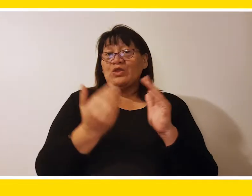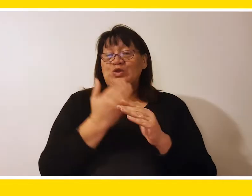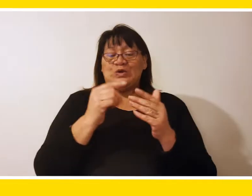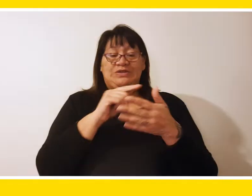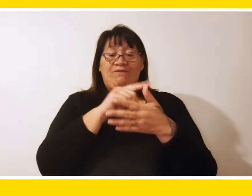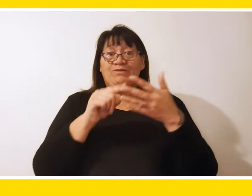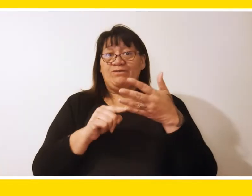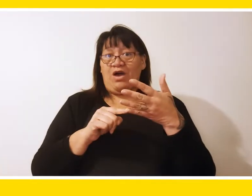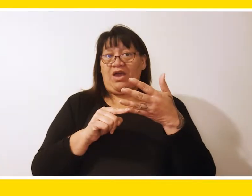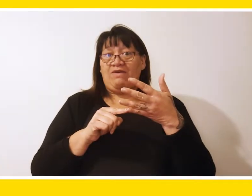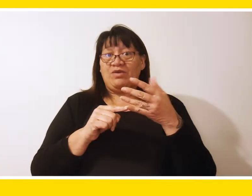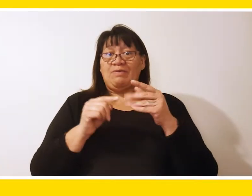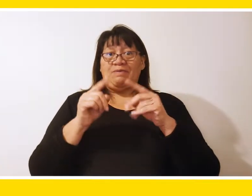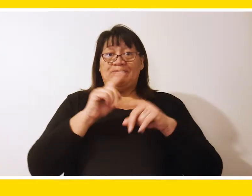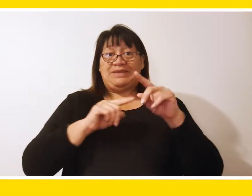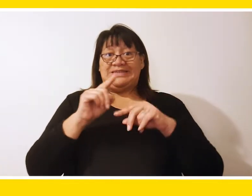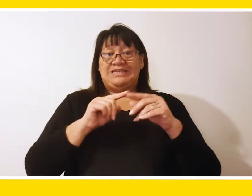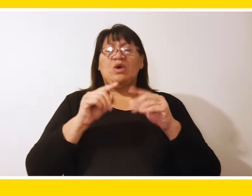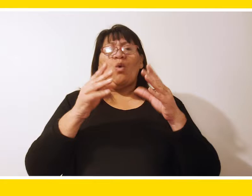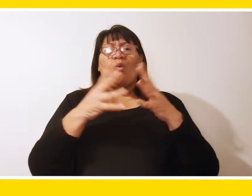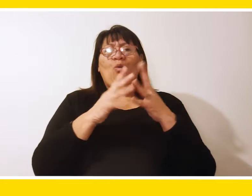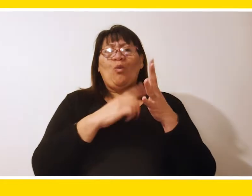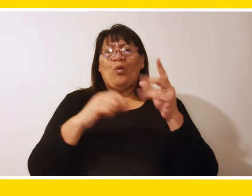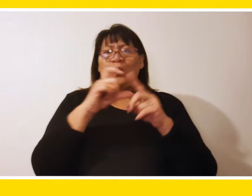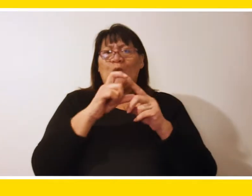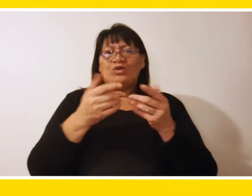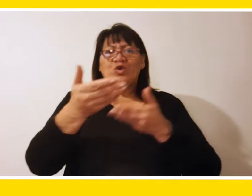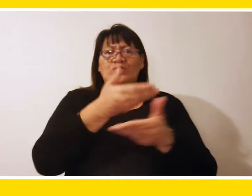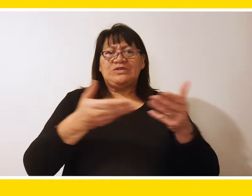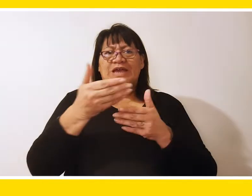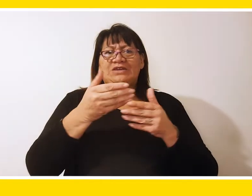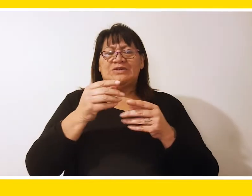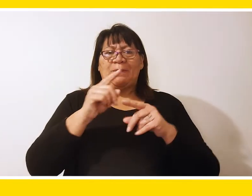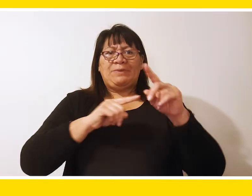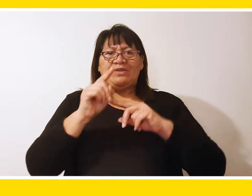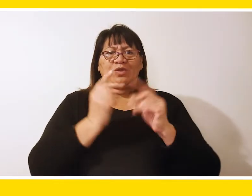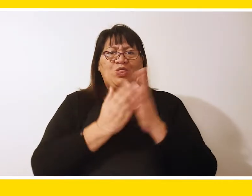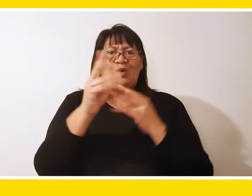we've held the first two of five ward-based consultation webinars on Monday.